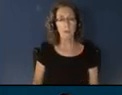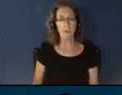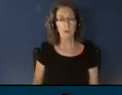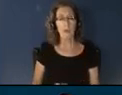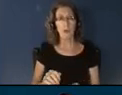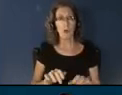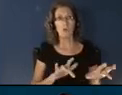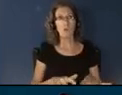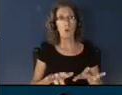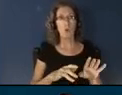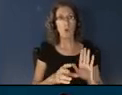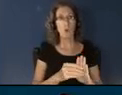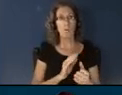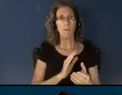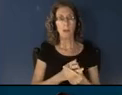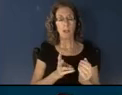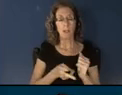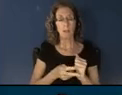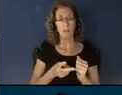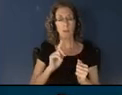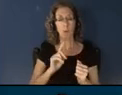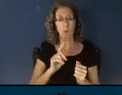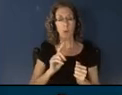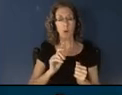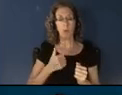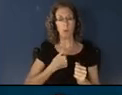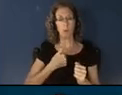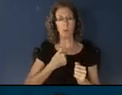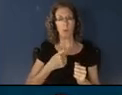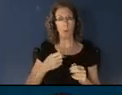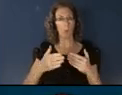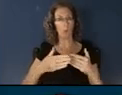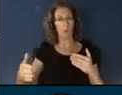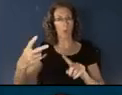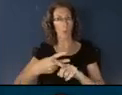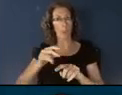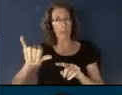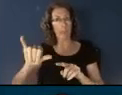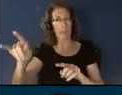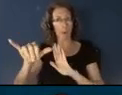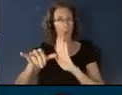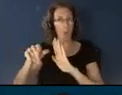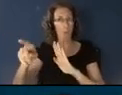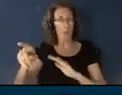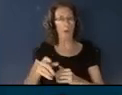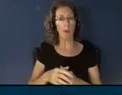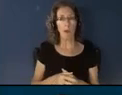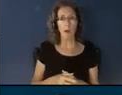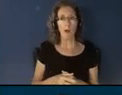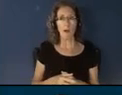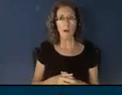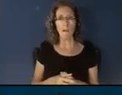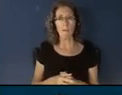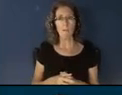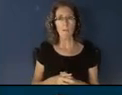as a file to keep for our record since it's only up to two months. um I don't know I I